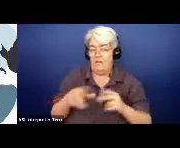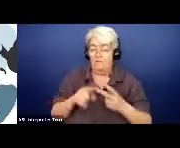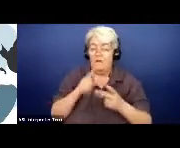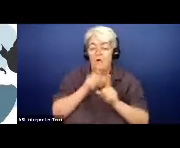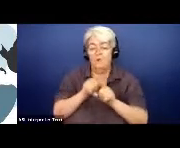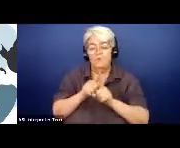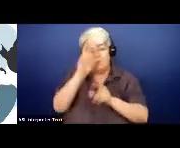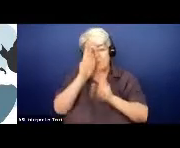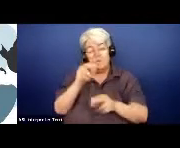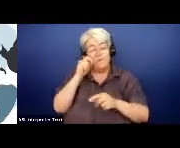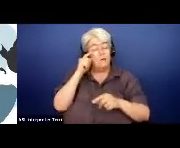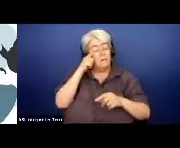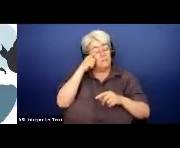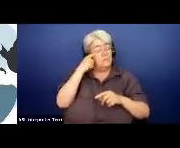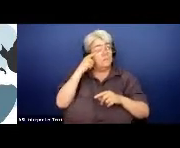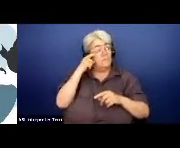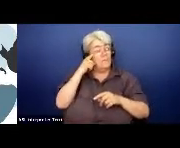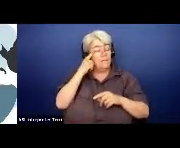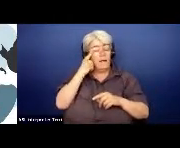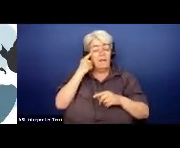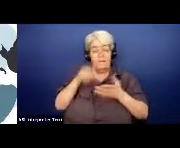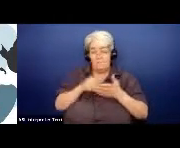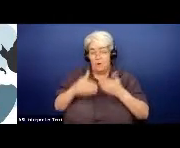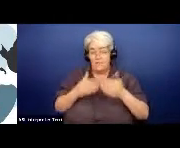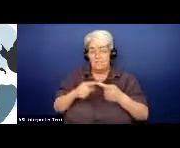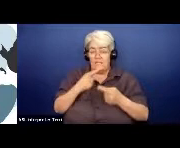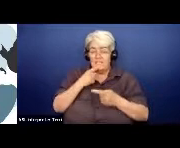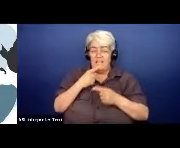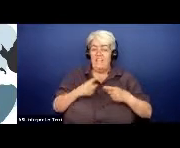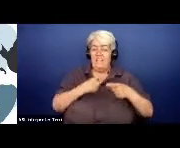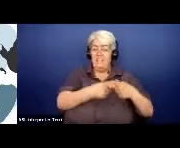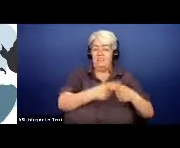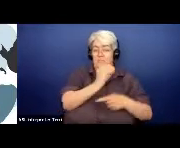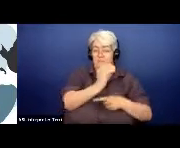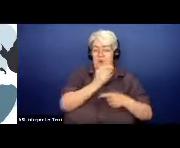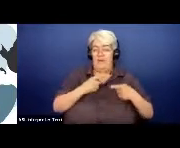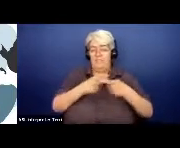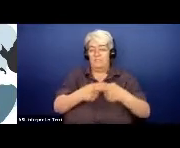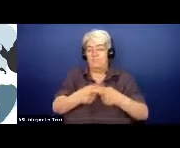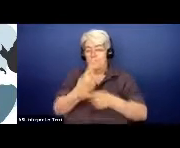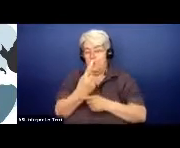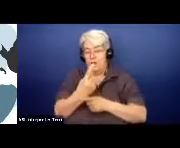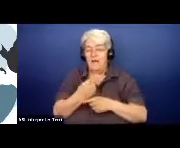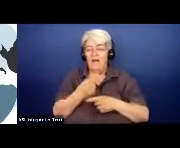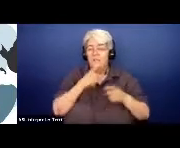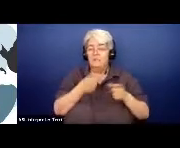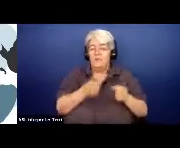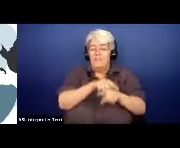Sometimes in the process I'll talk about intercept zero and one being interchangeable. They are